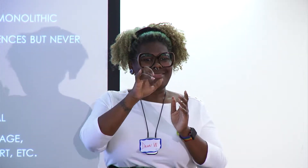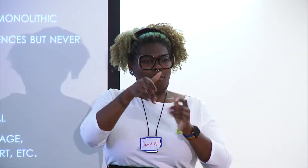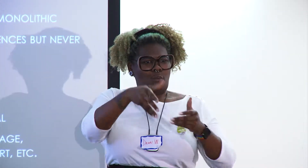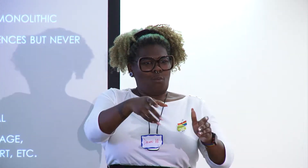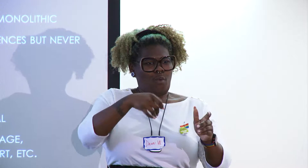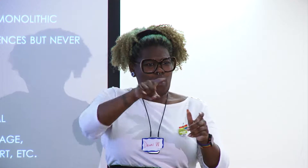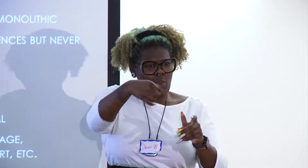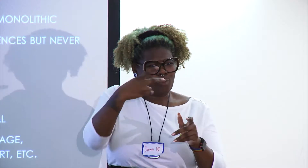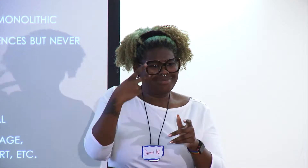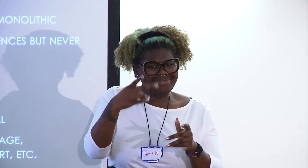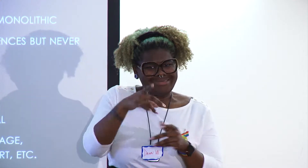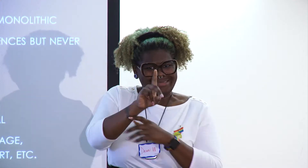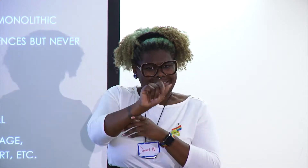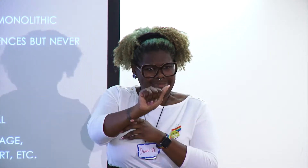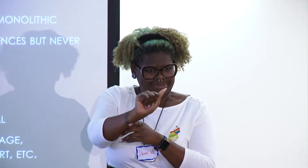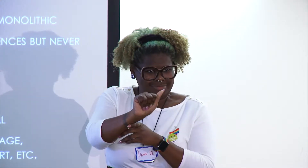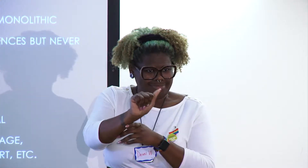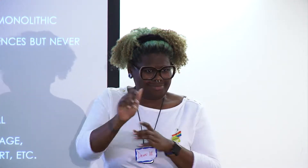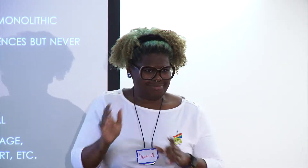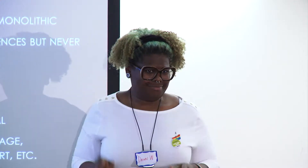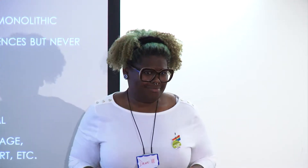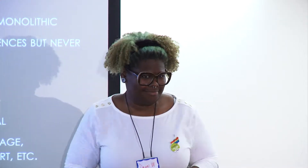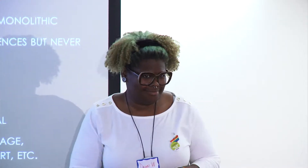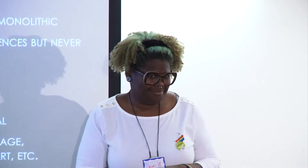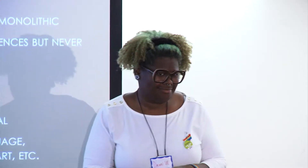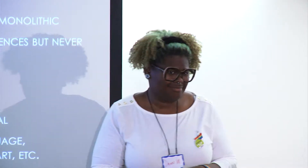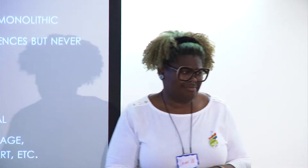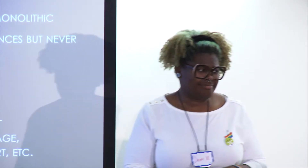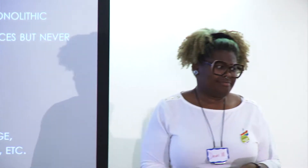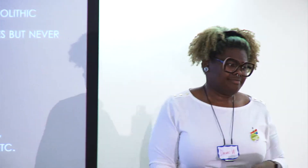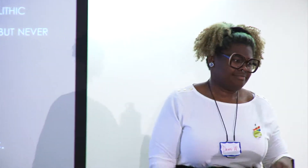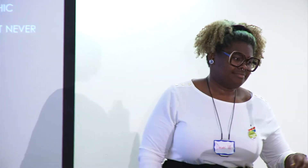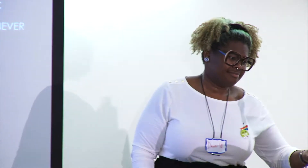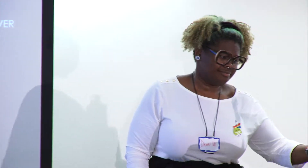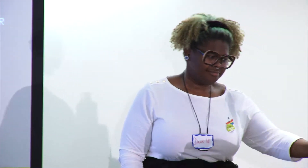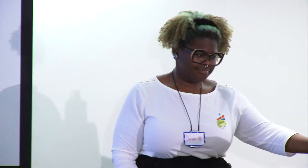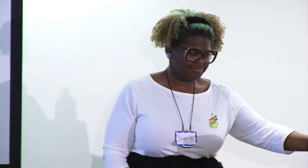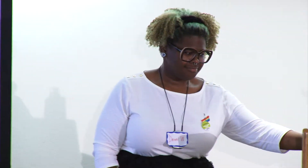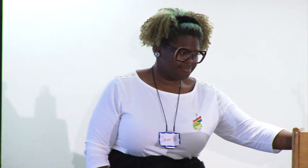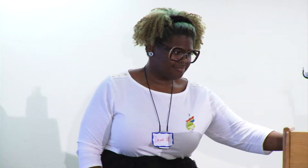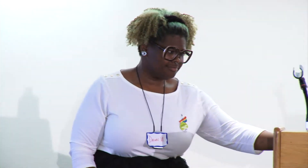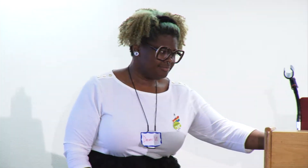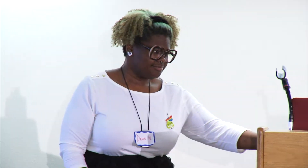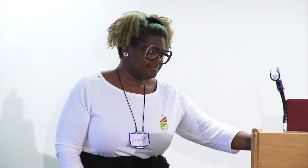and recognizing oneself as a deaf person, and not necessarily seeing deafness as a disability.